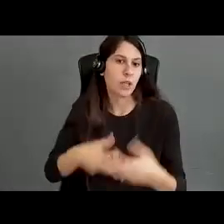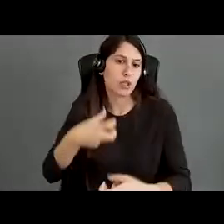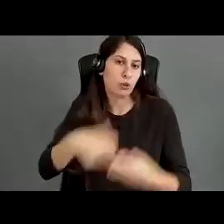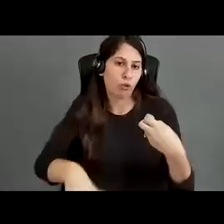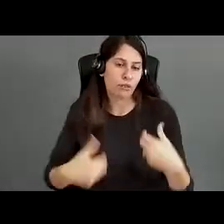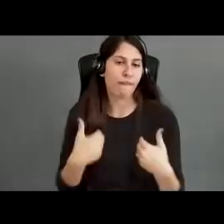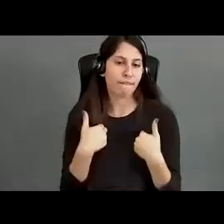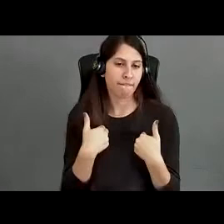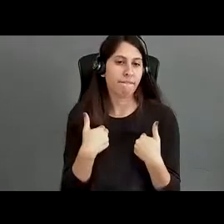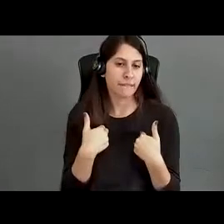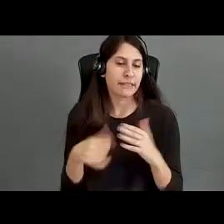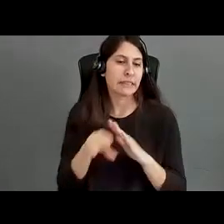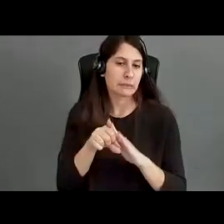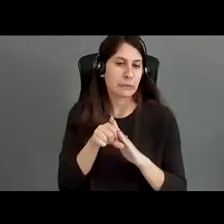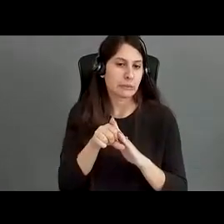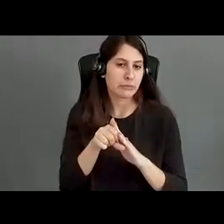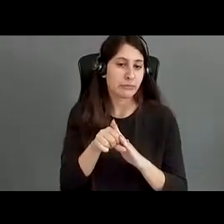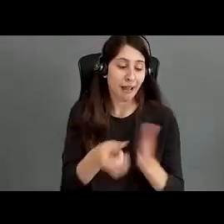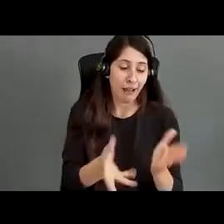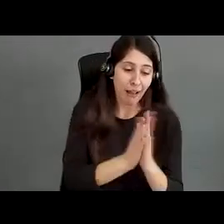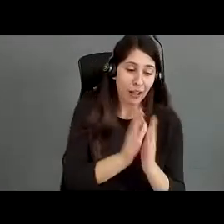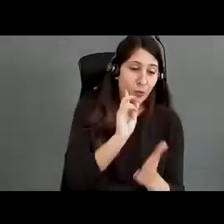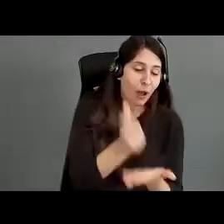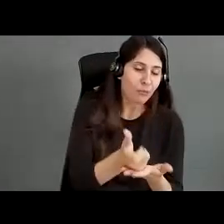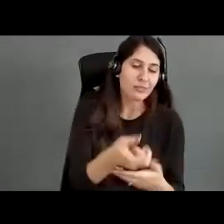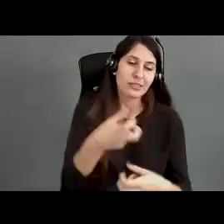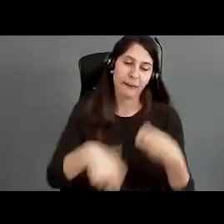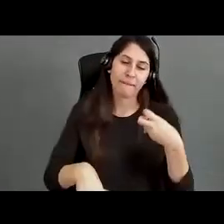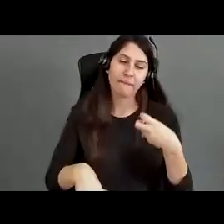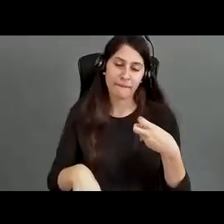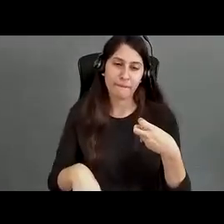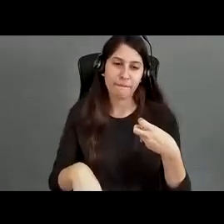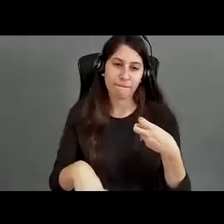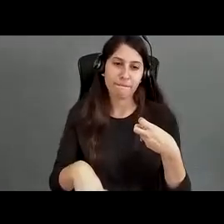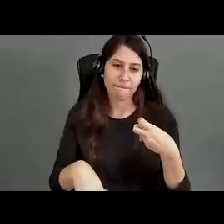it's hard to ask for help. It's demoralizing.